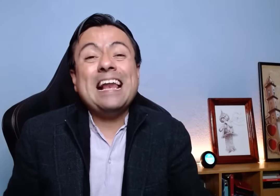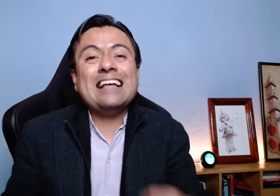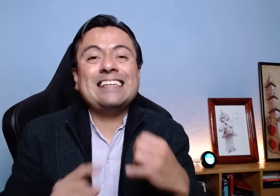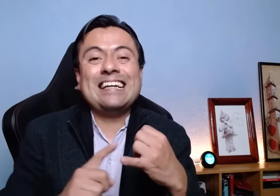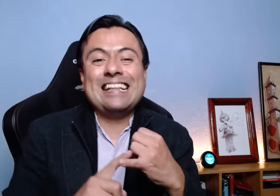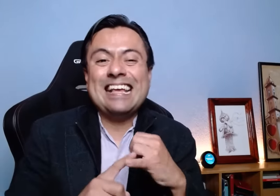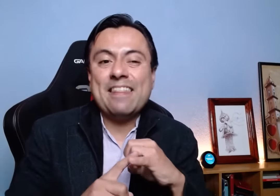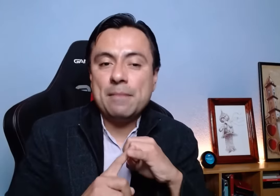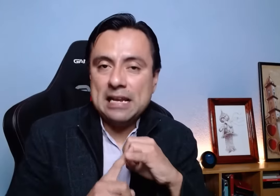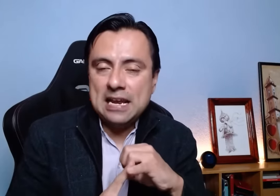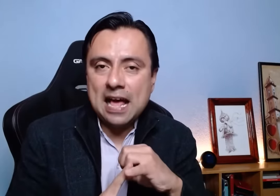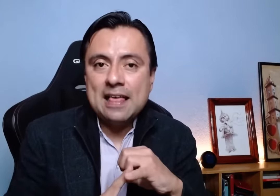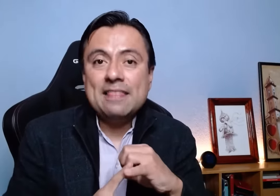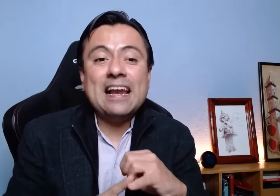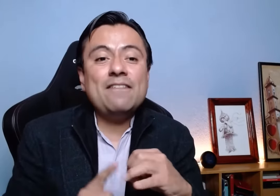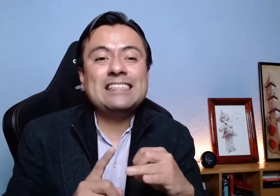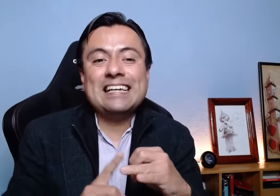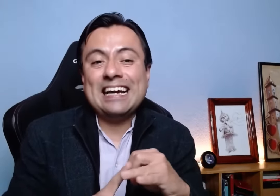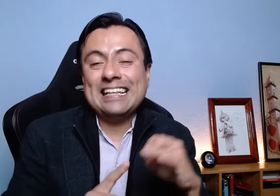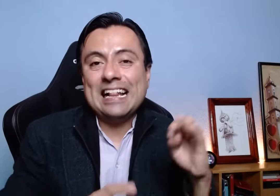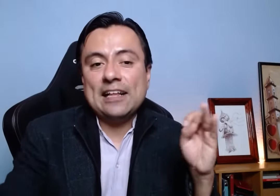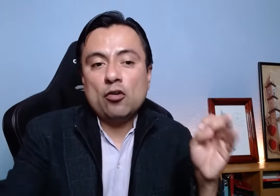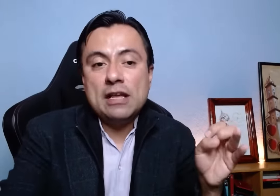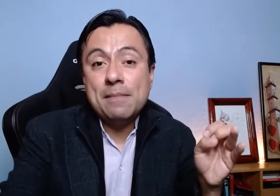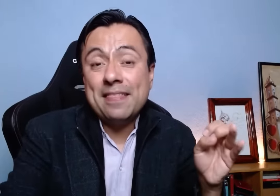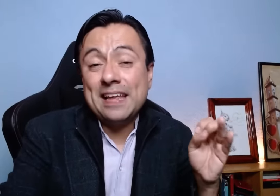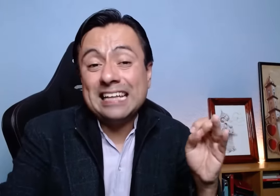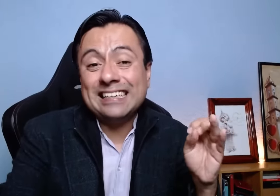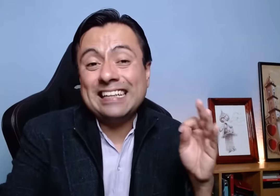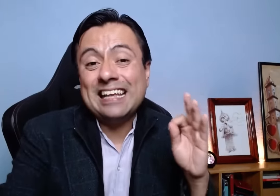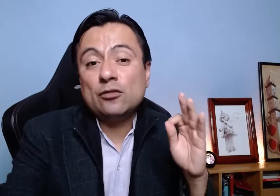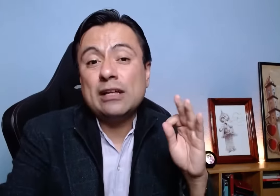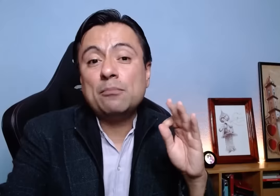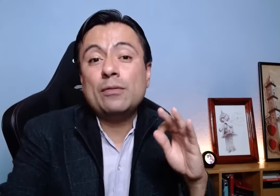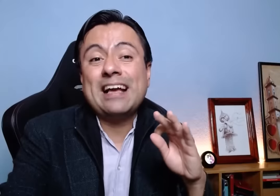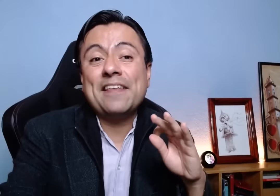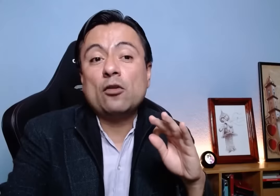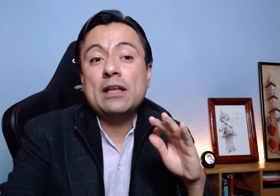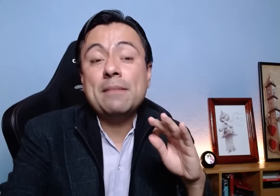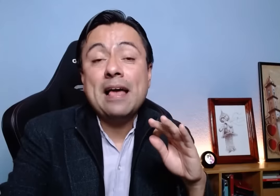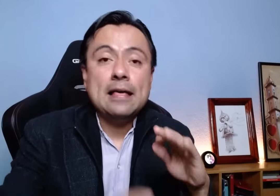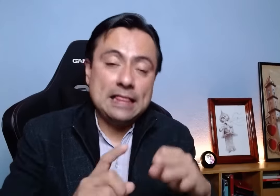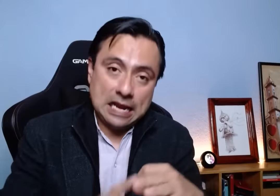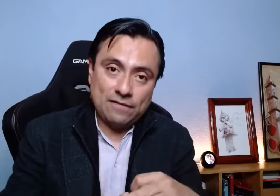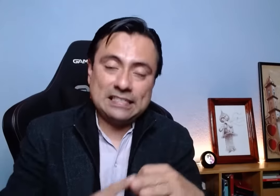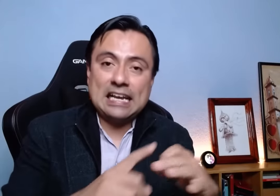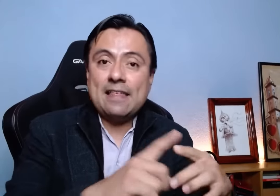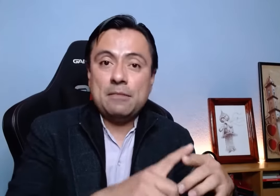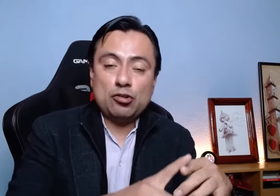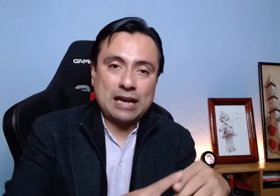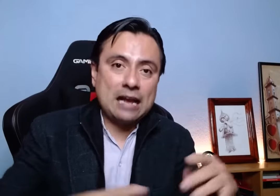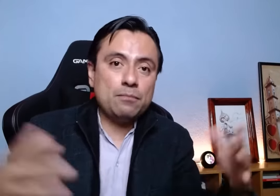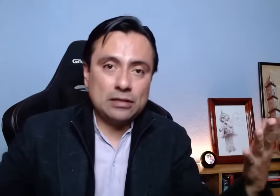operational elements of the participated Secretary of the Navy for the prosecution General of Colima of the Secretariat of Colima Public Security